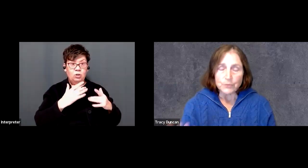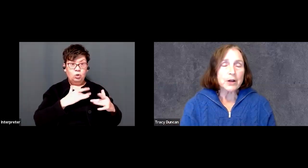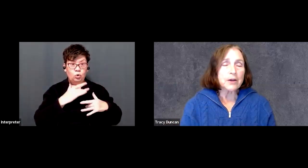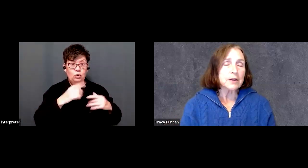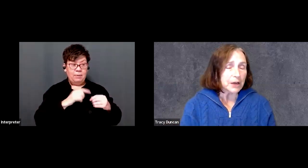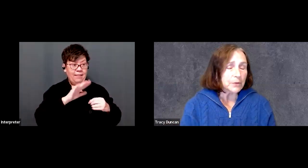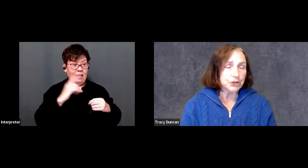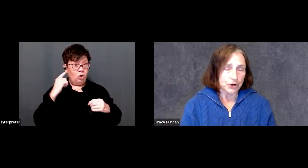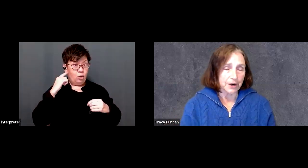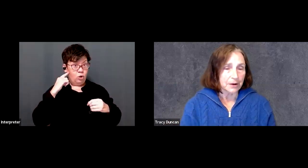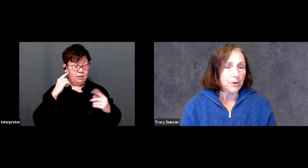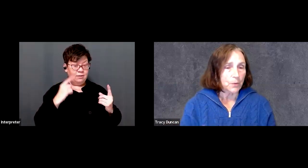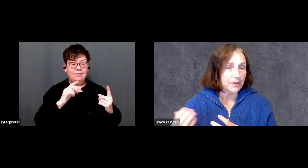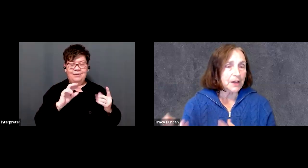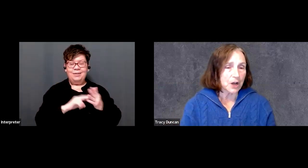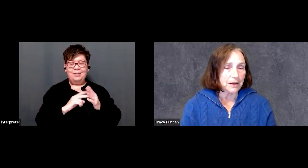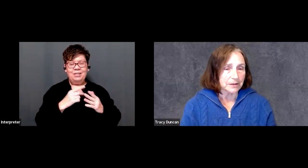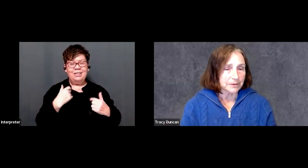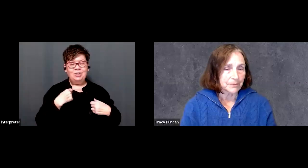you've been on a language journey with that child.